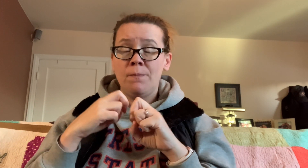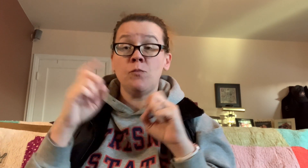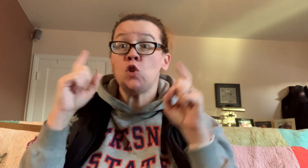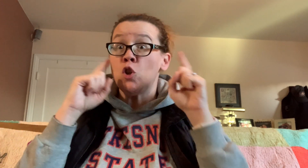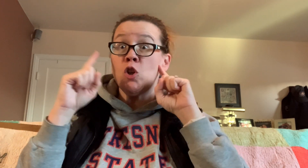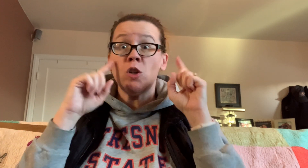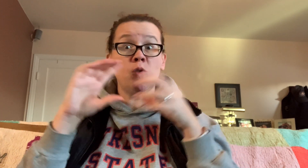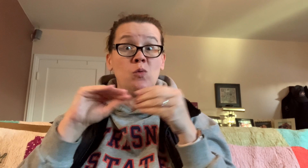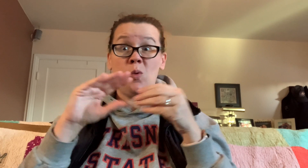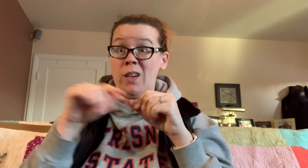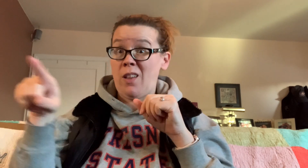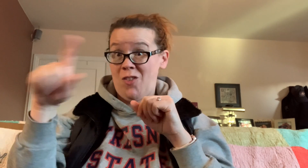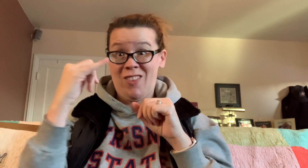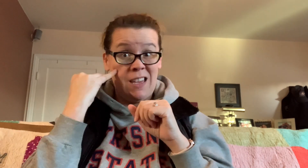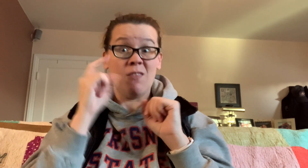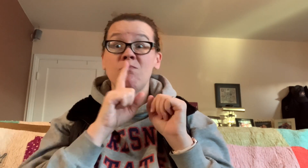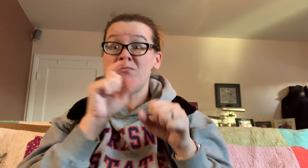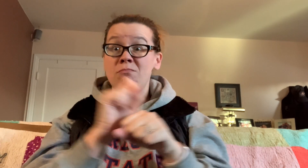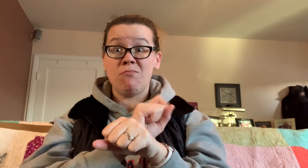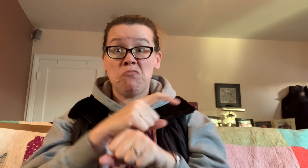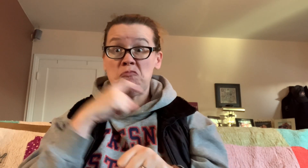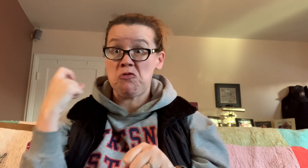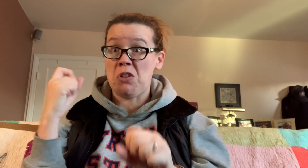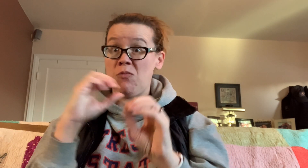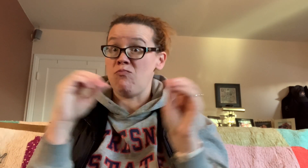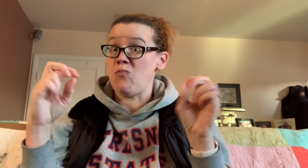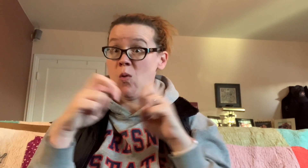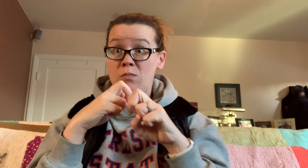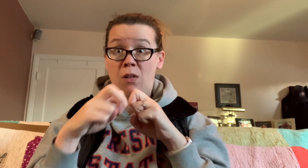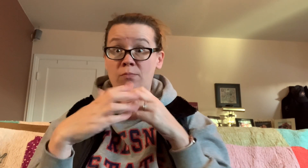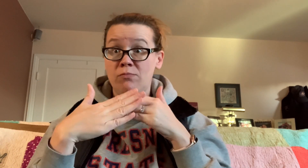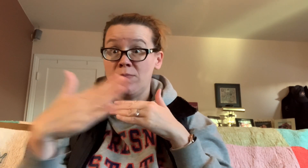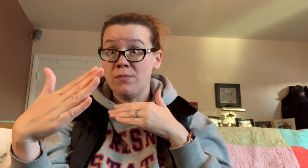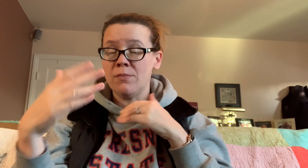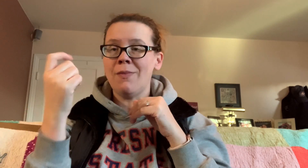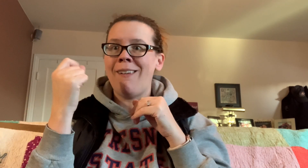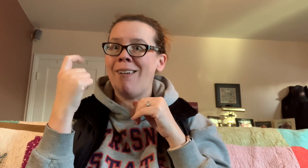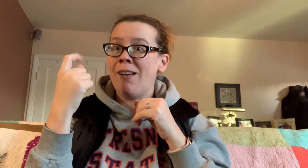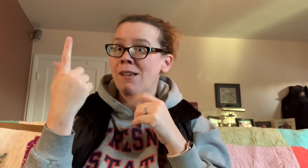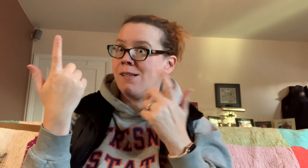me probably was stored two or three months before quilting. I spray basted, and it didn't have any